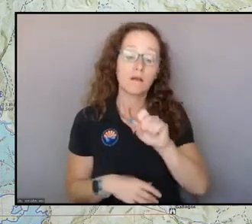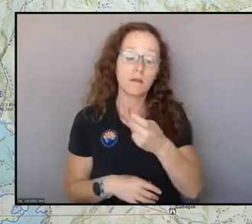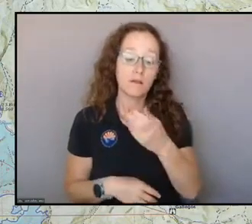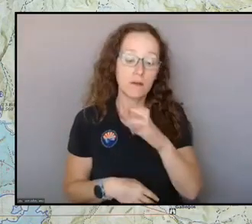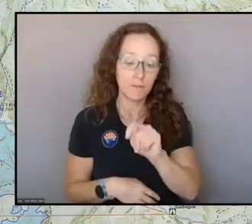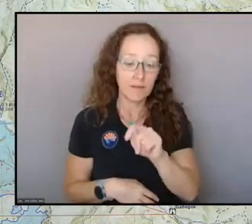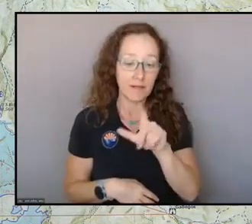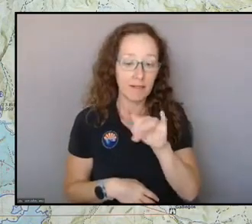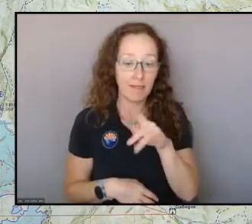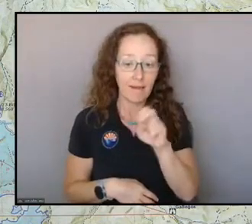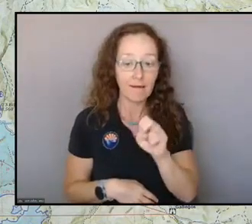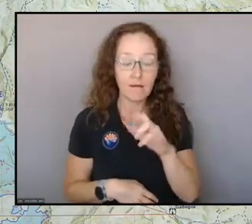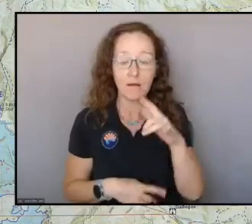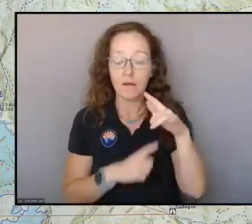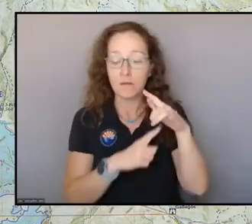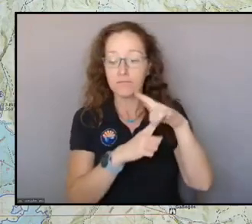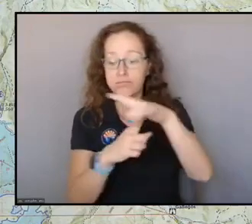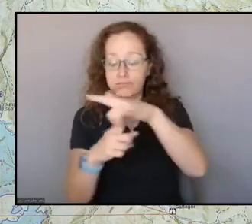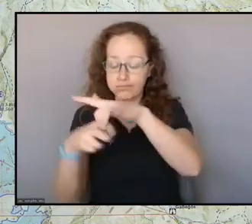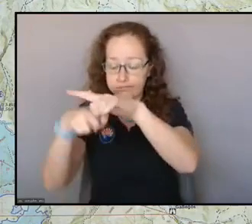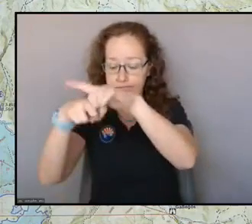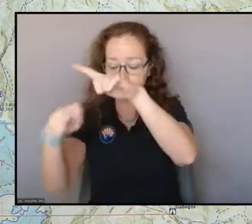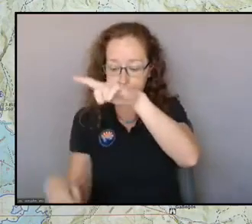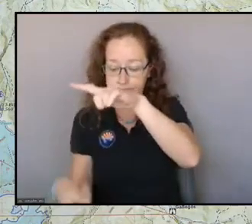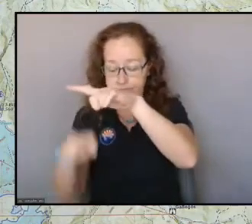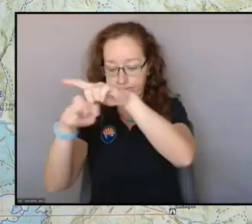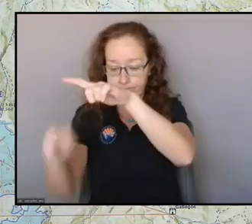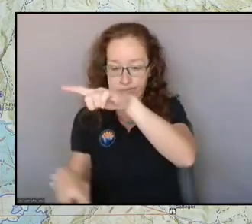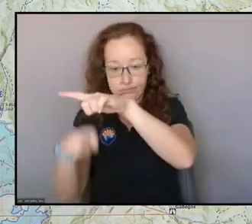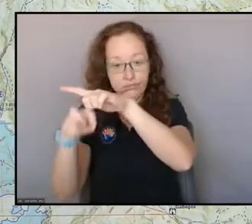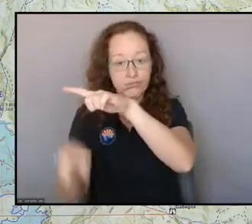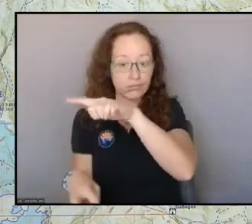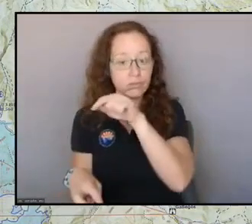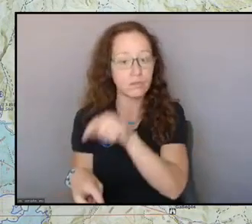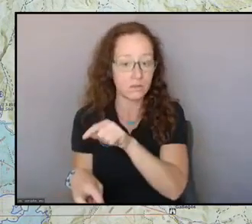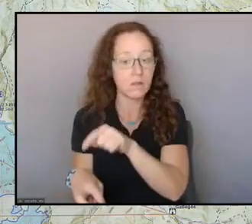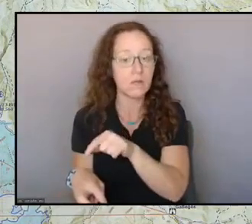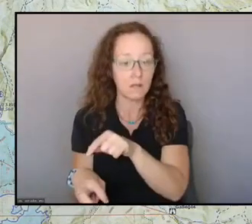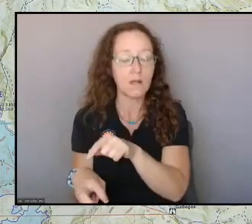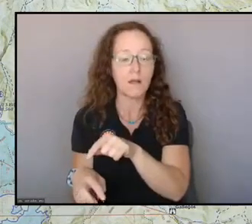THEY GOT THE WORK DONE, AND THEY WERE AND TO EXTRACT THEM. WHICH IS GOODS BECAUSE THEY WERE DELIVERED BY